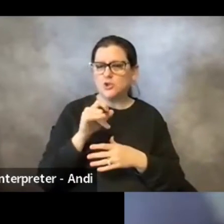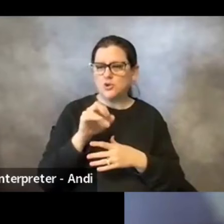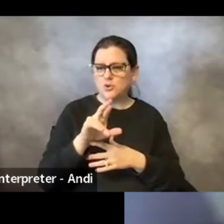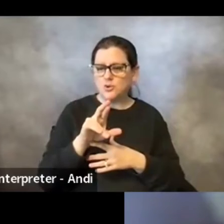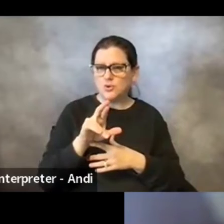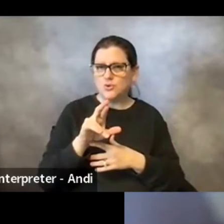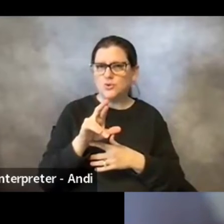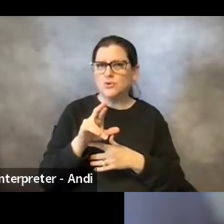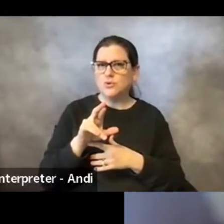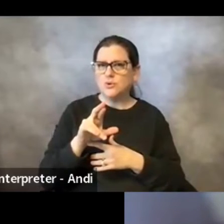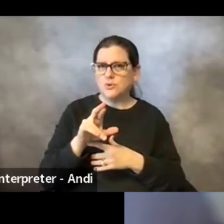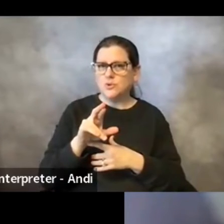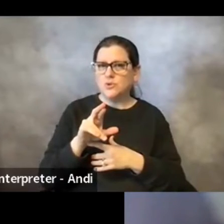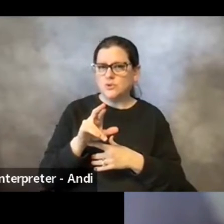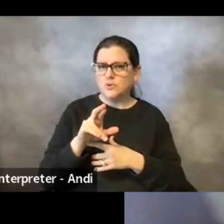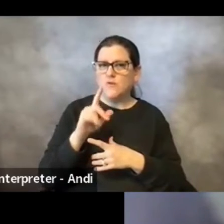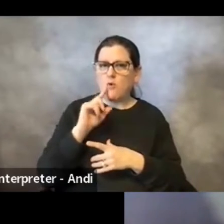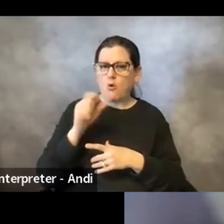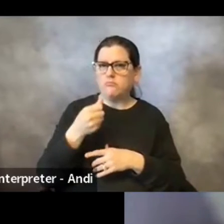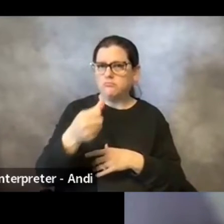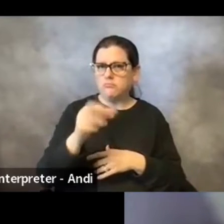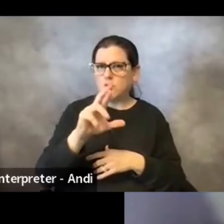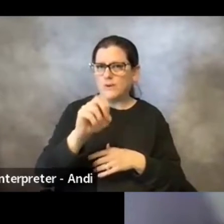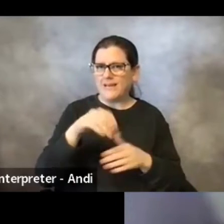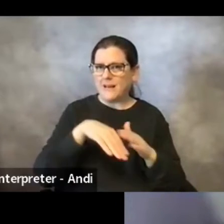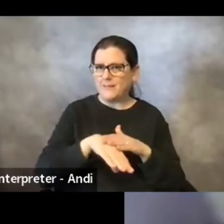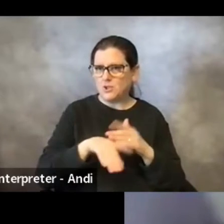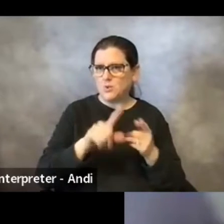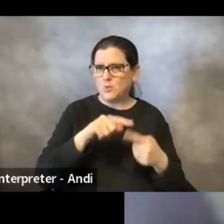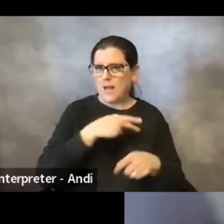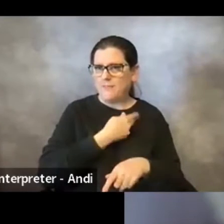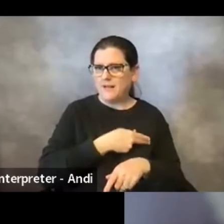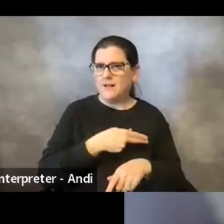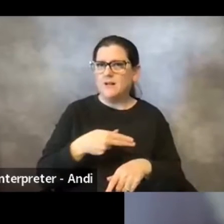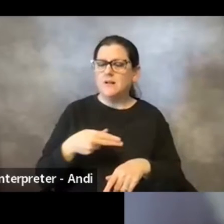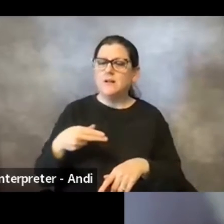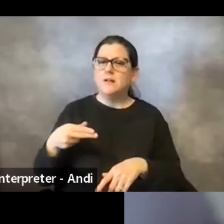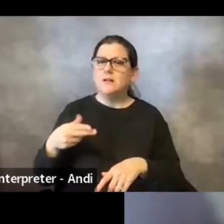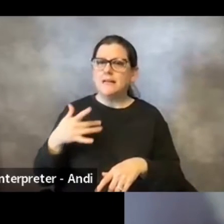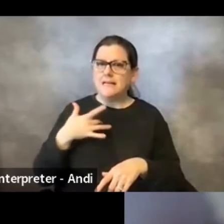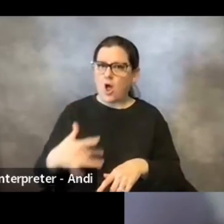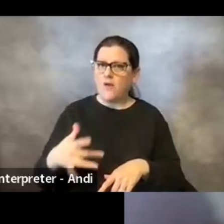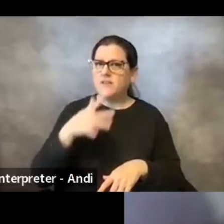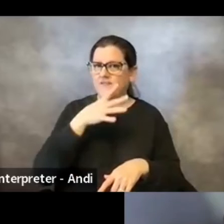with regards to readmission? Yes, it's often, you know, females play in that kind of